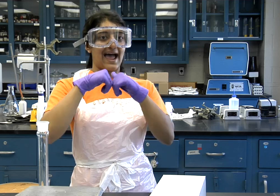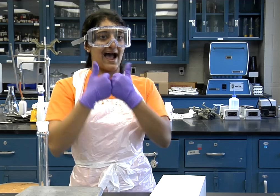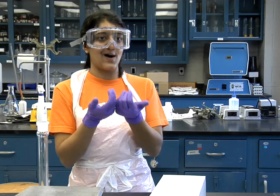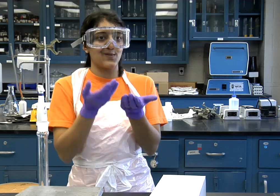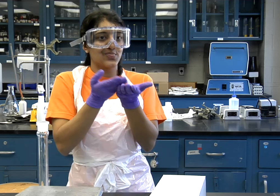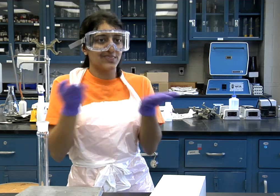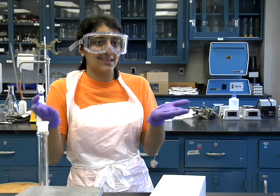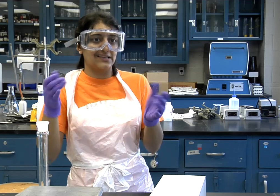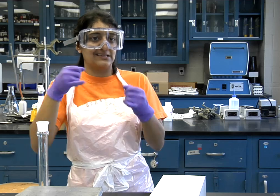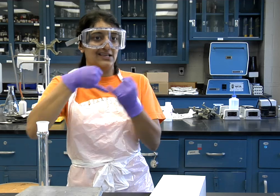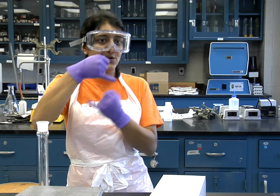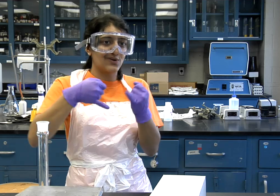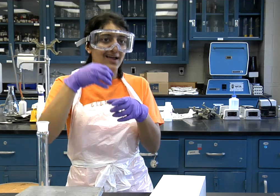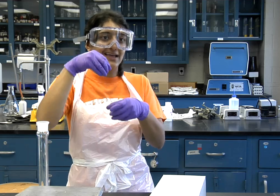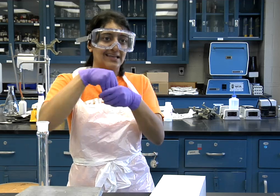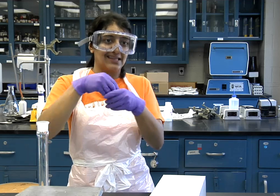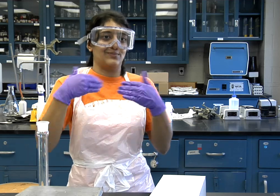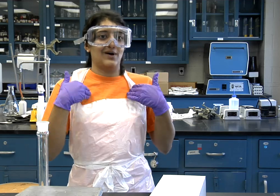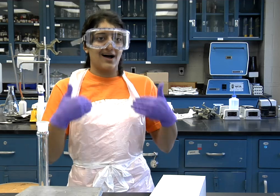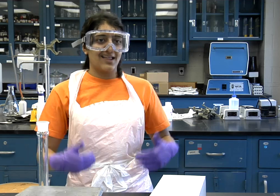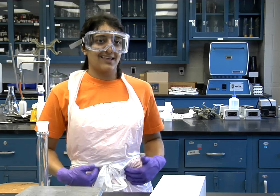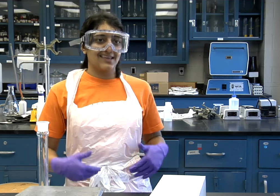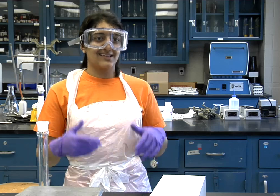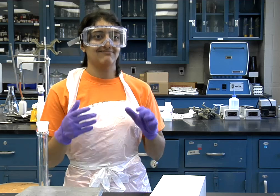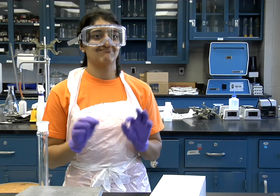how things interact in the body.